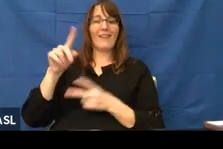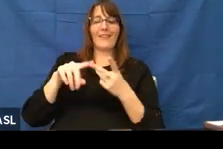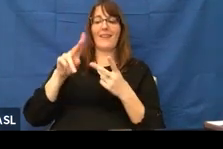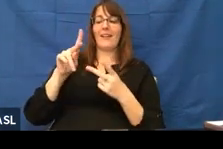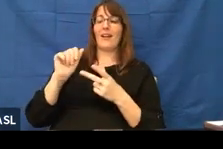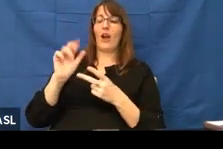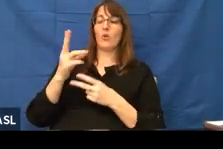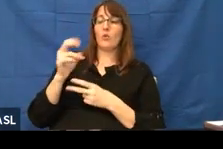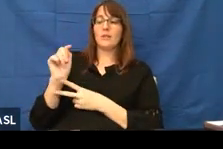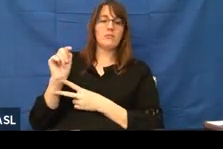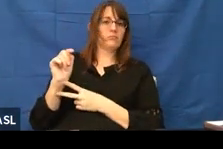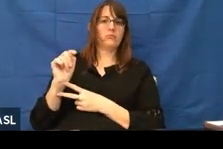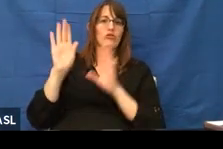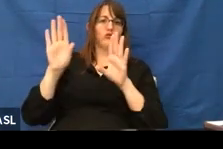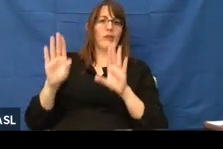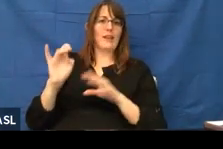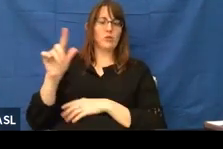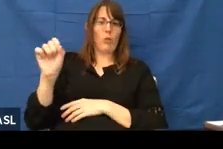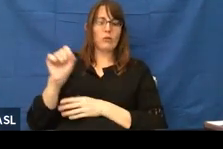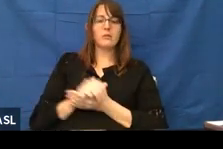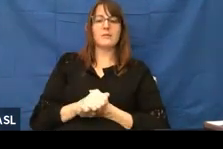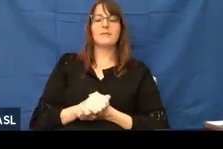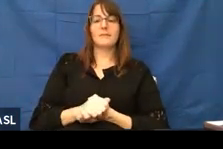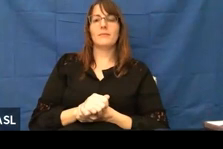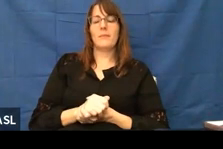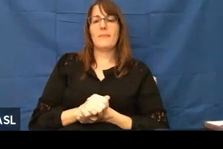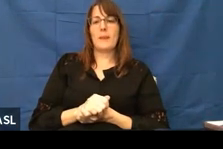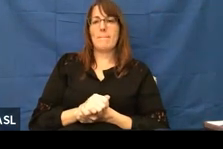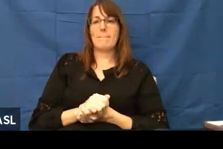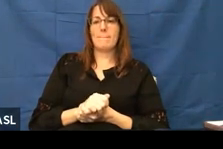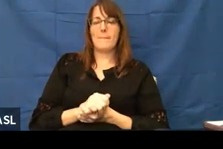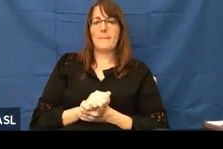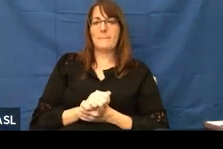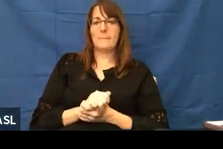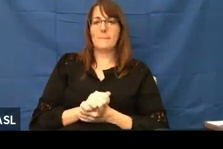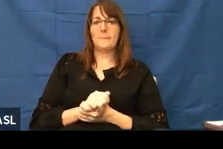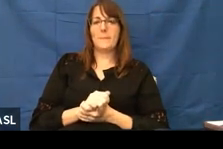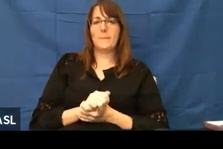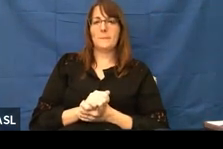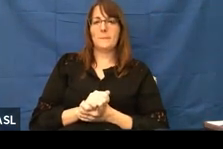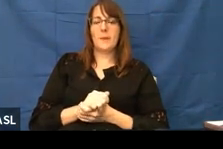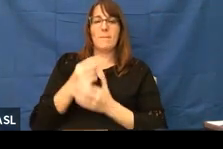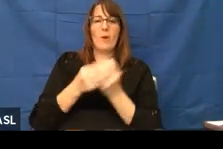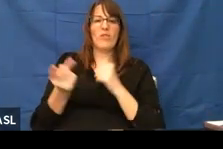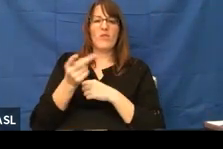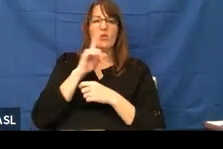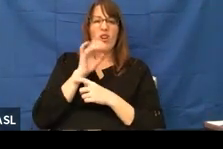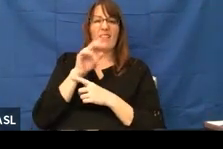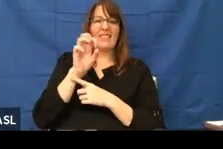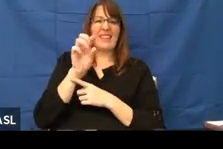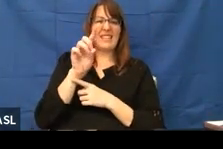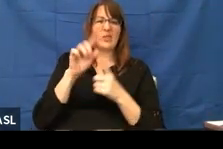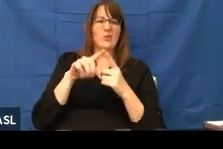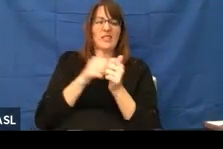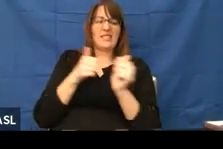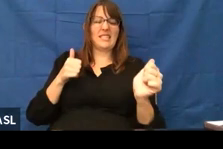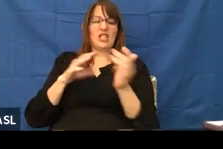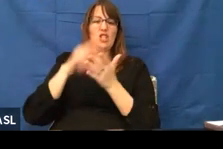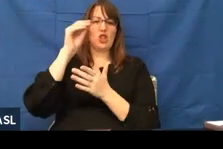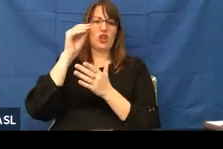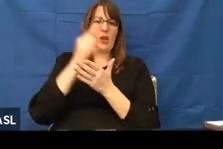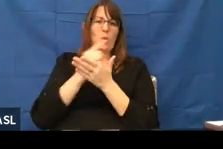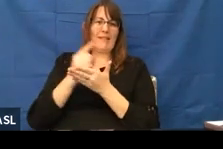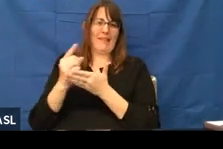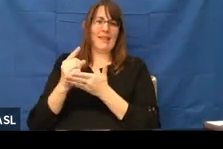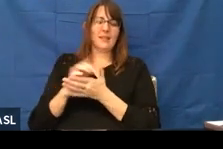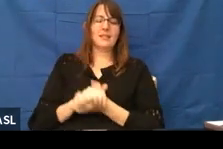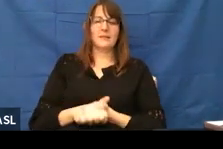Allison Frenzel : I actually Jewel. Don't think I added either of those on our resource page. So, but they are both linked on the distance learning weekly planning template which this slide is really about